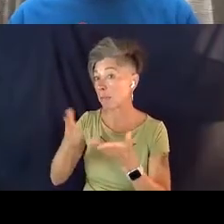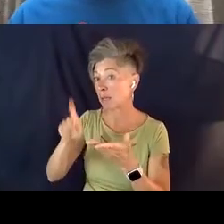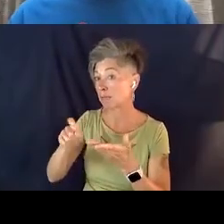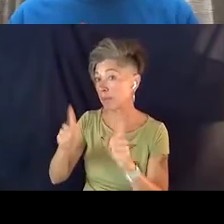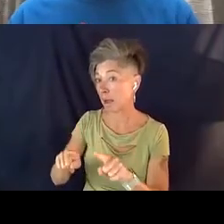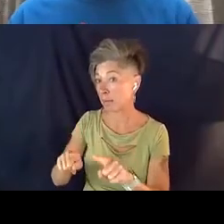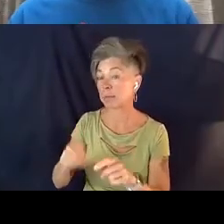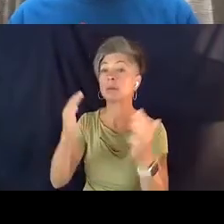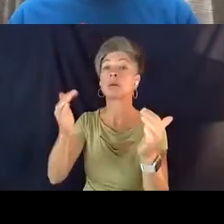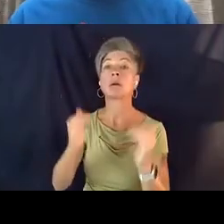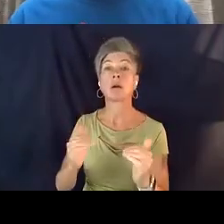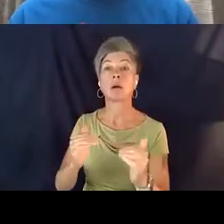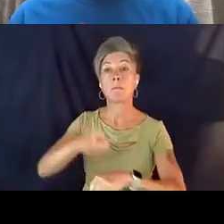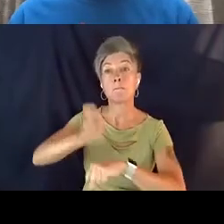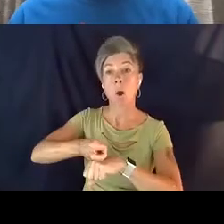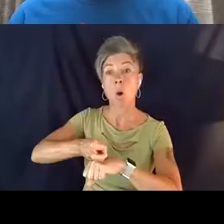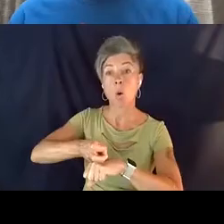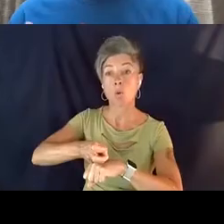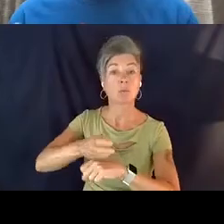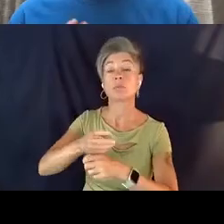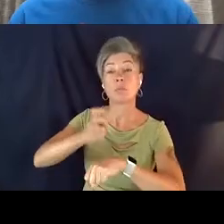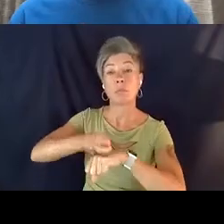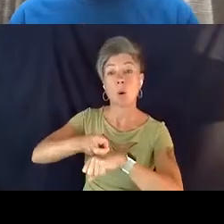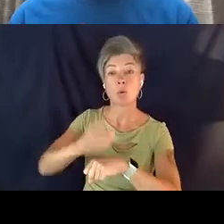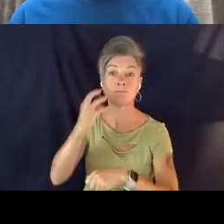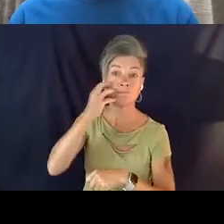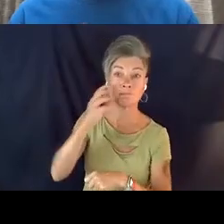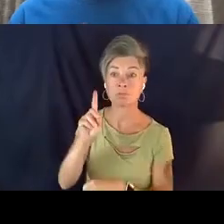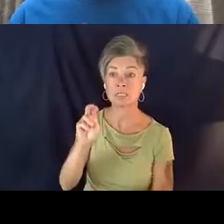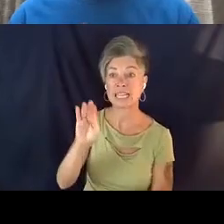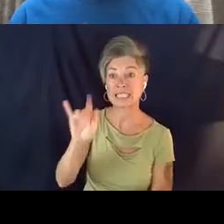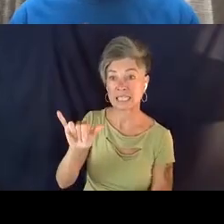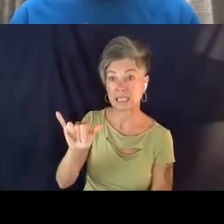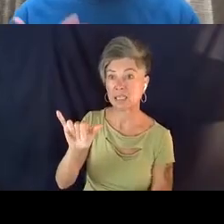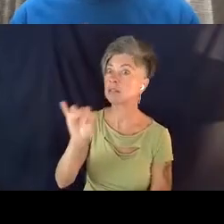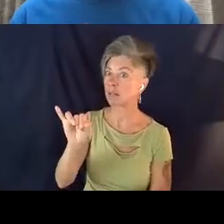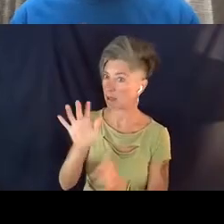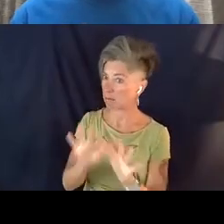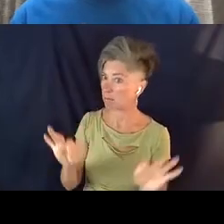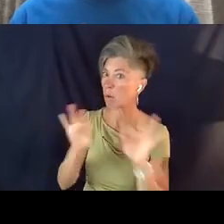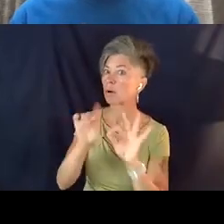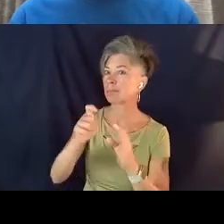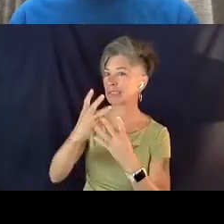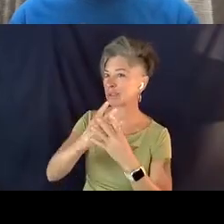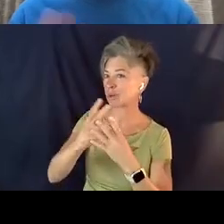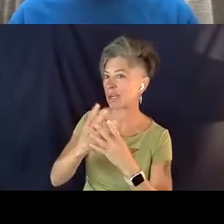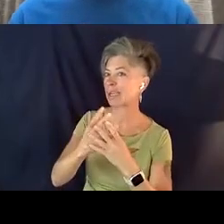should have a conversation about. That's something that would be screened for in about your sixth decade of life